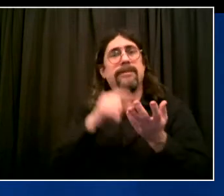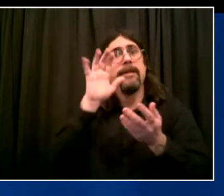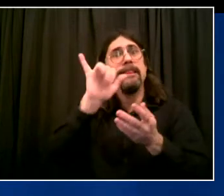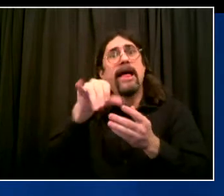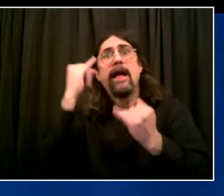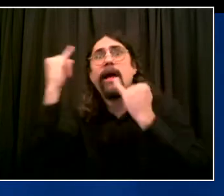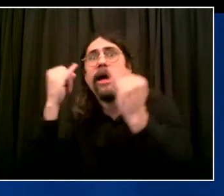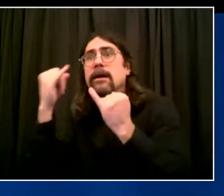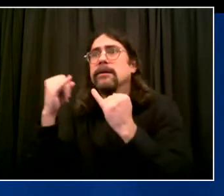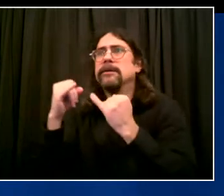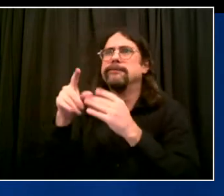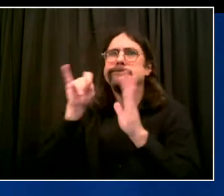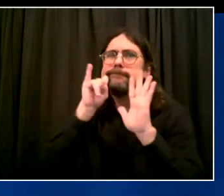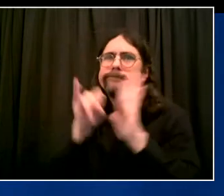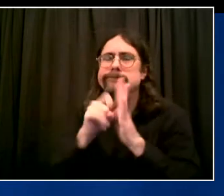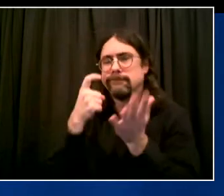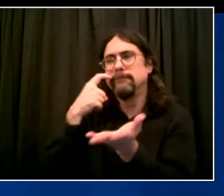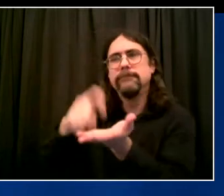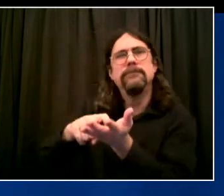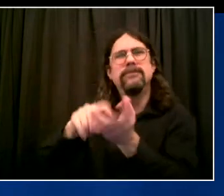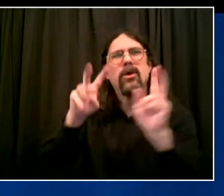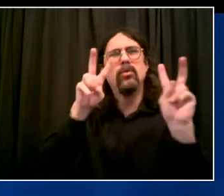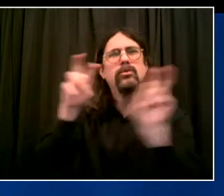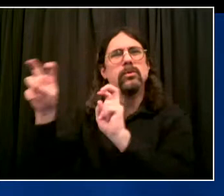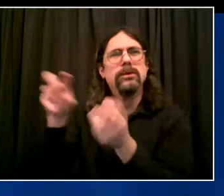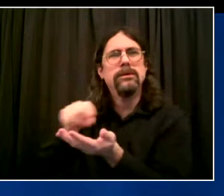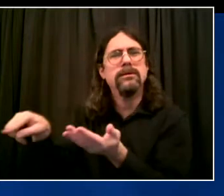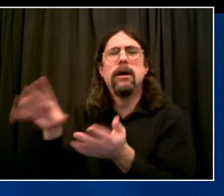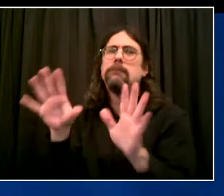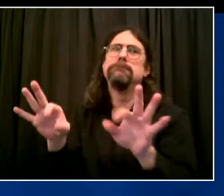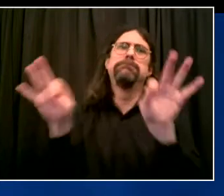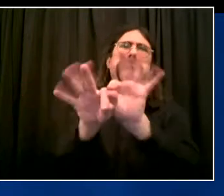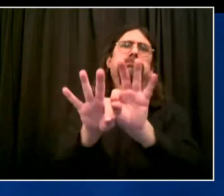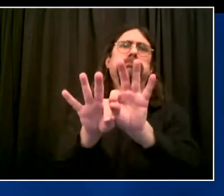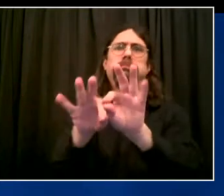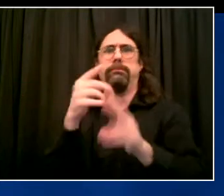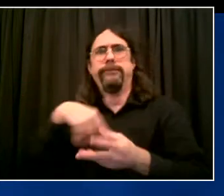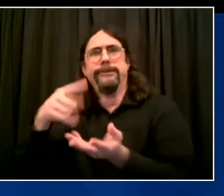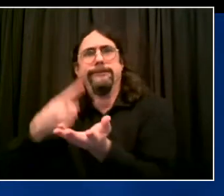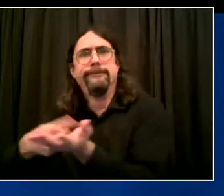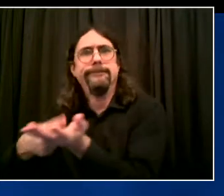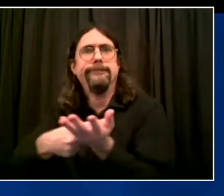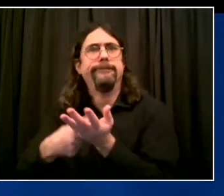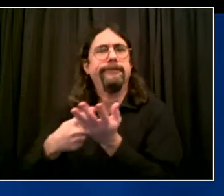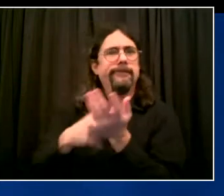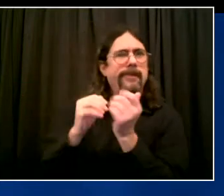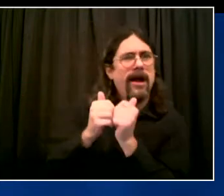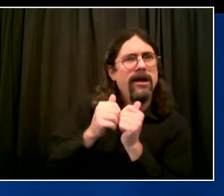SHOULDER WITH US AS WE HEARD NEW YORKERS CONCERNS. THIHIS ANNOUNCEMEMENT